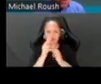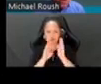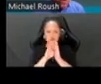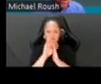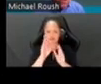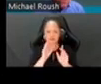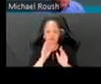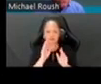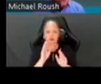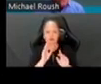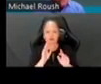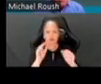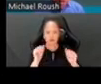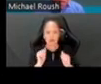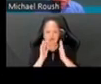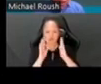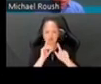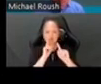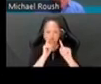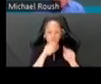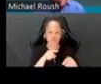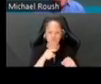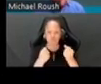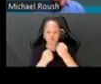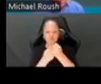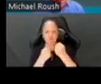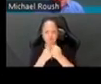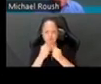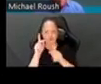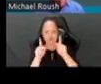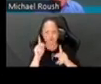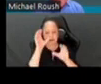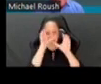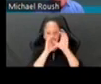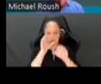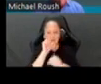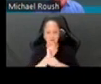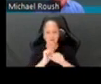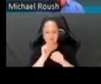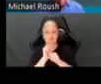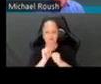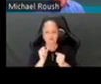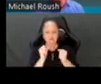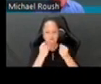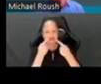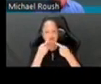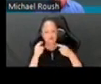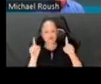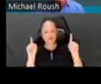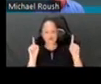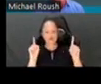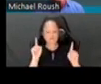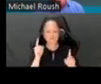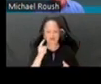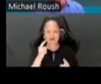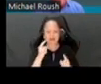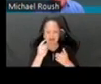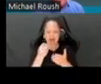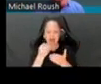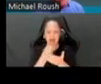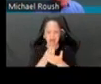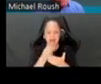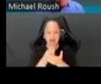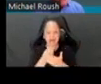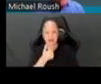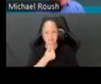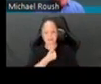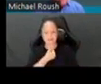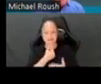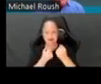approaches, to support job seekers in achieving economic self-sufficiency. The link is available